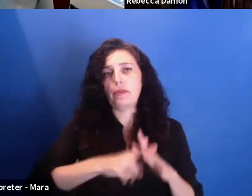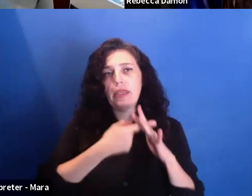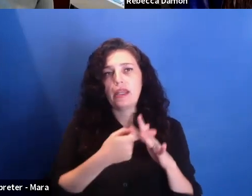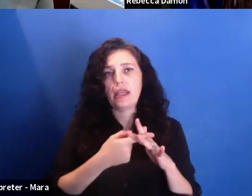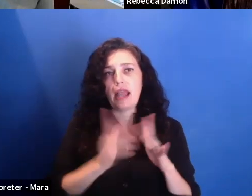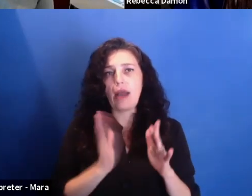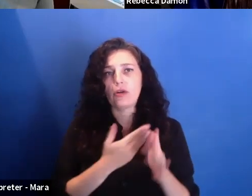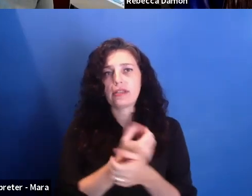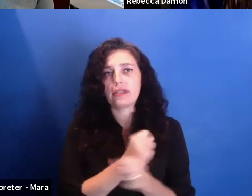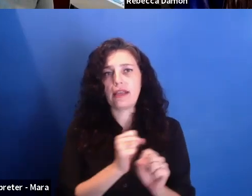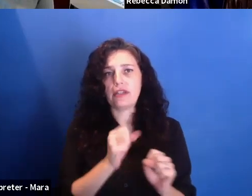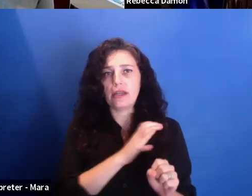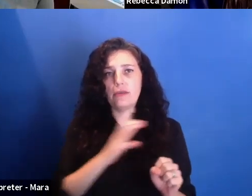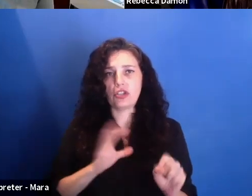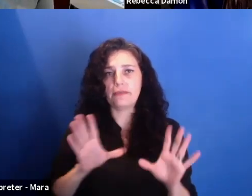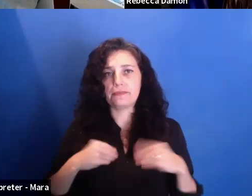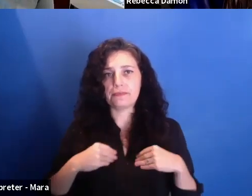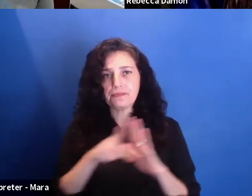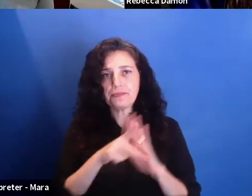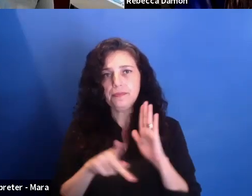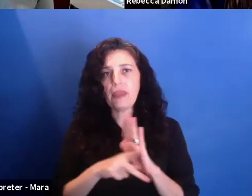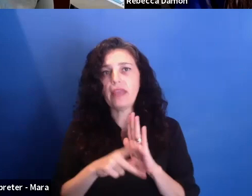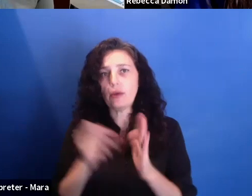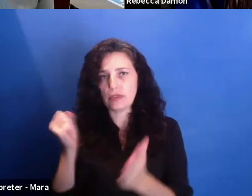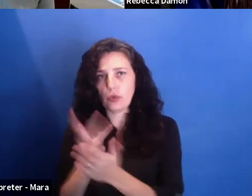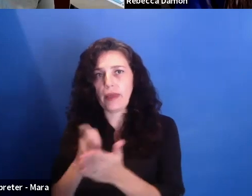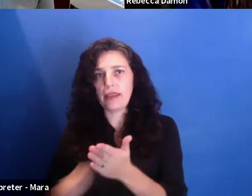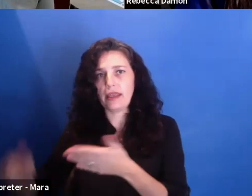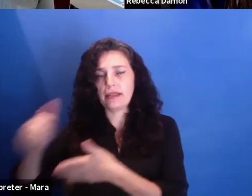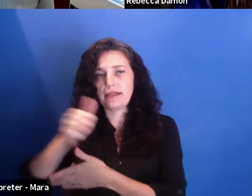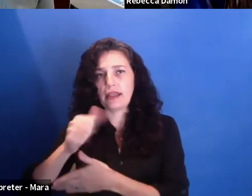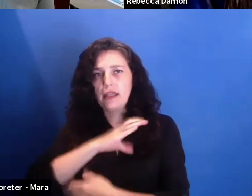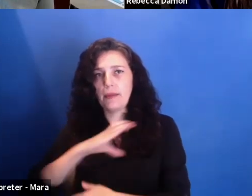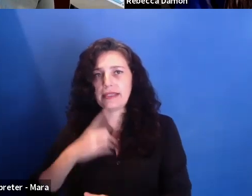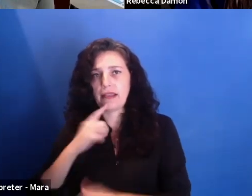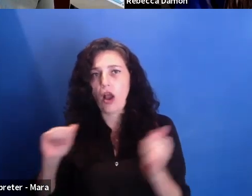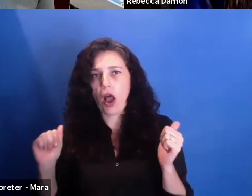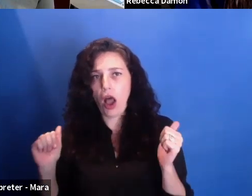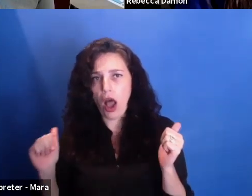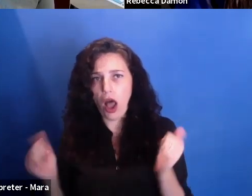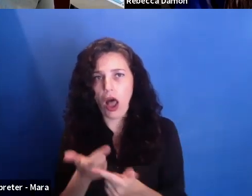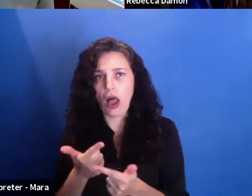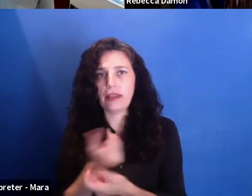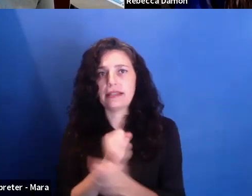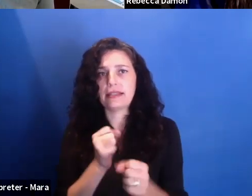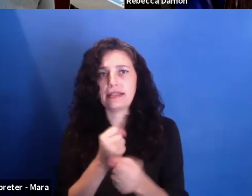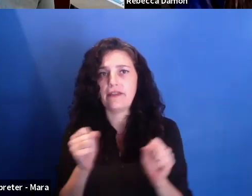that was endorsed by the executive committee that said that all of our safety protections should apply regardless of role or status in the production.